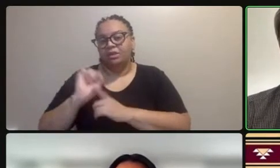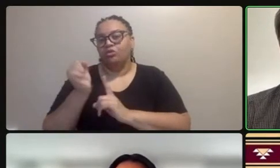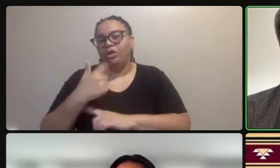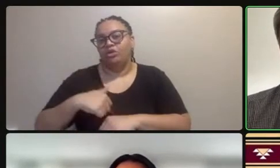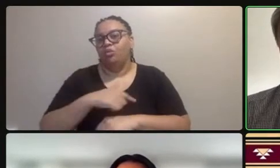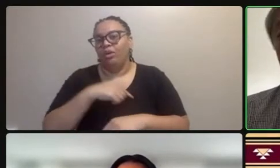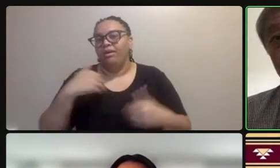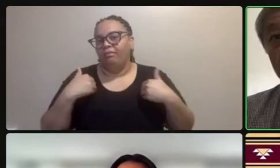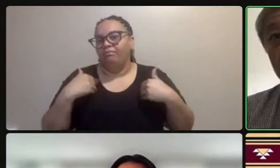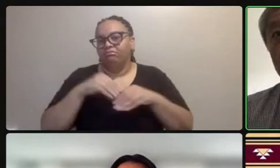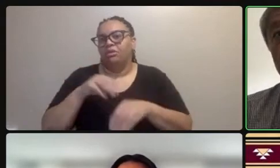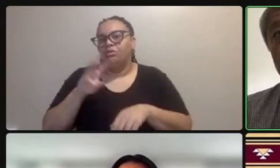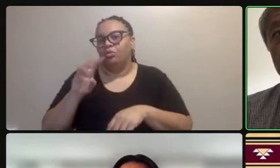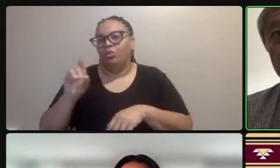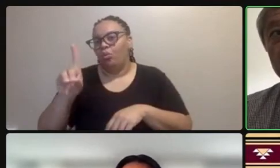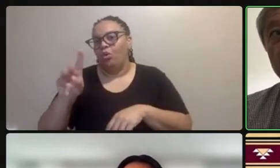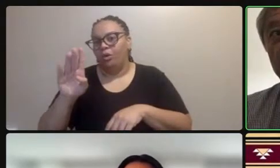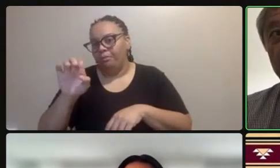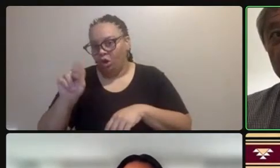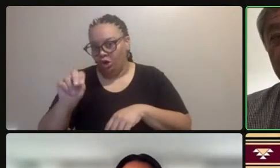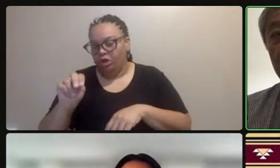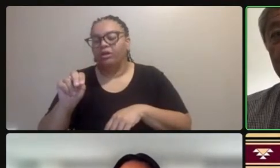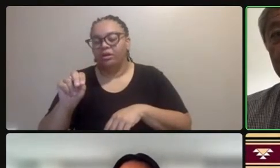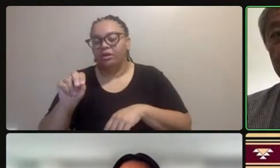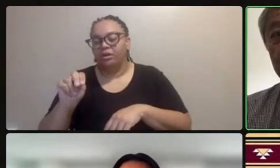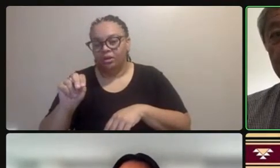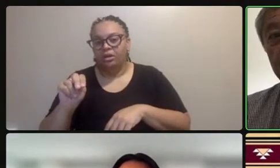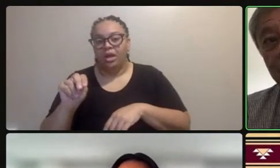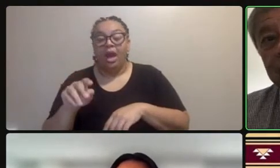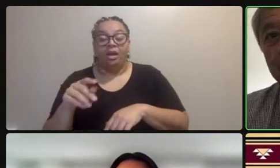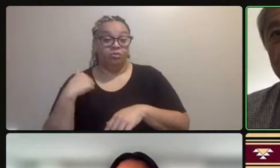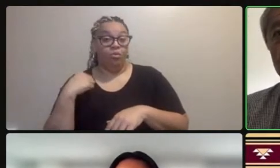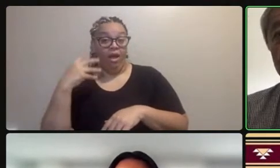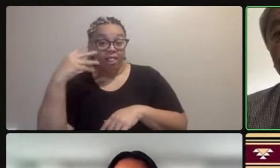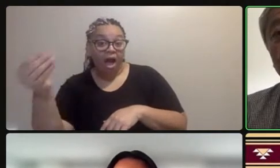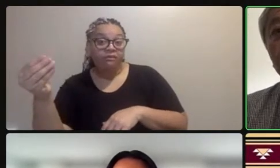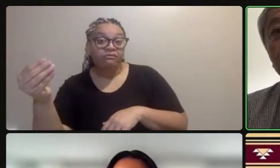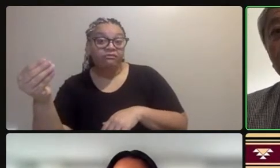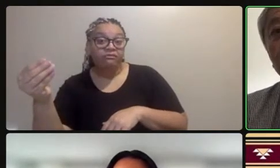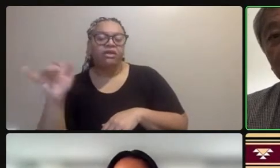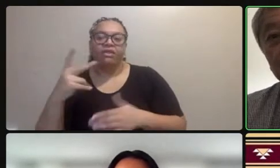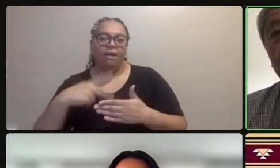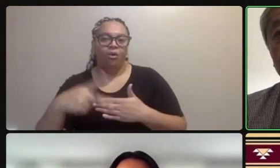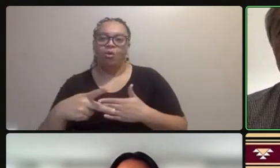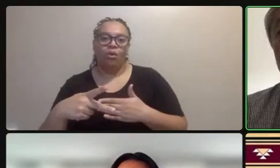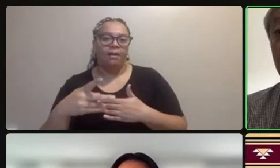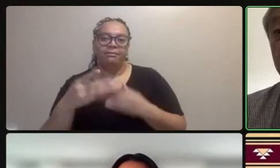SNOW WAS DEVELOPED AND ELIMINATED ALMOST THAT THE GAME